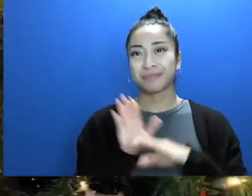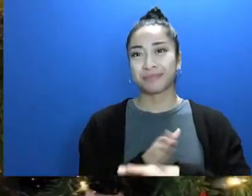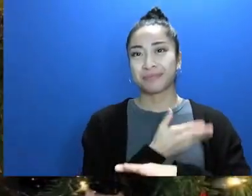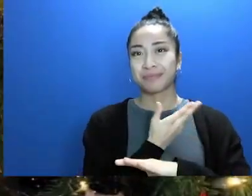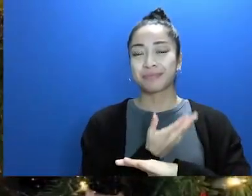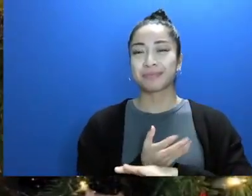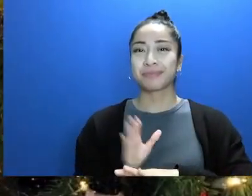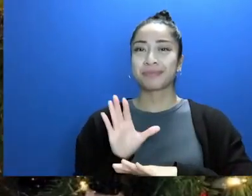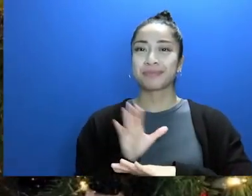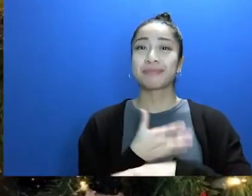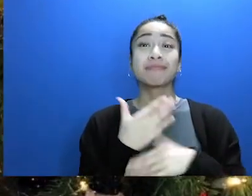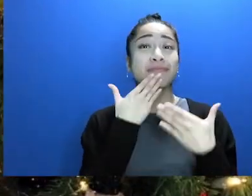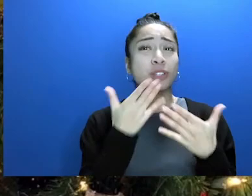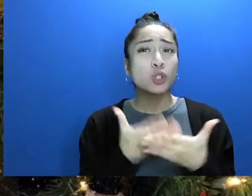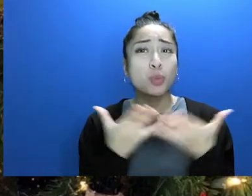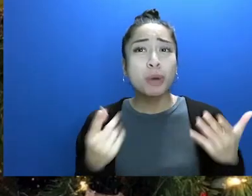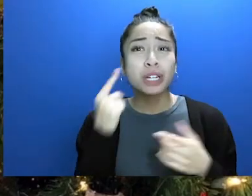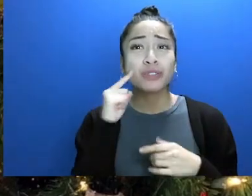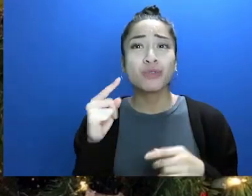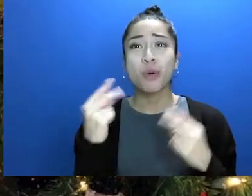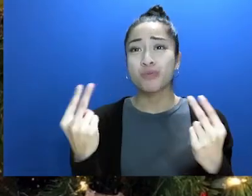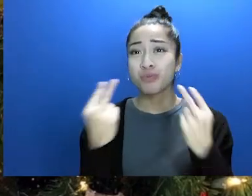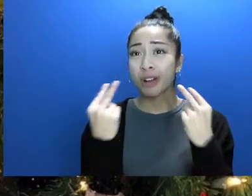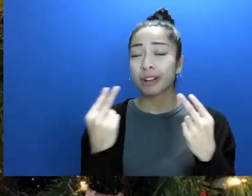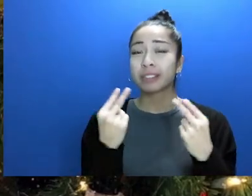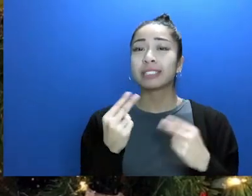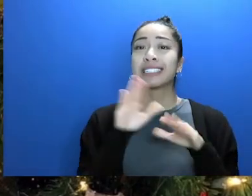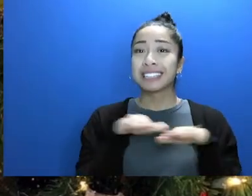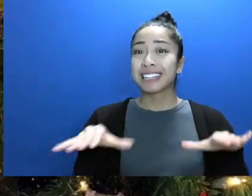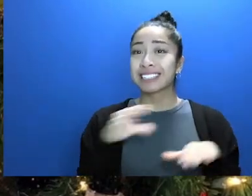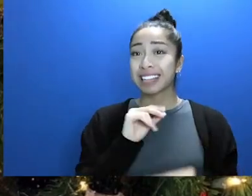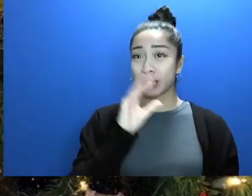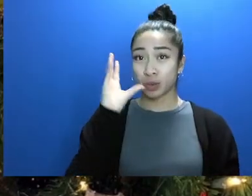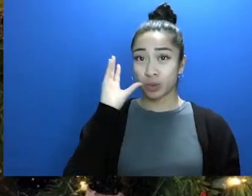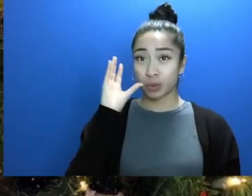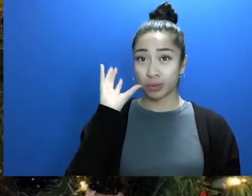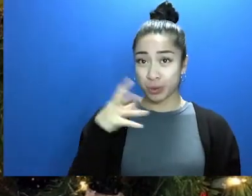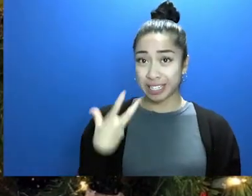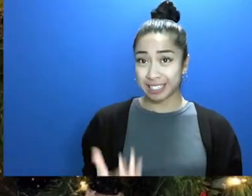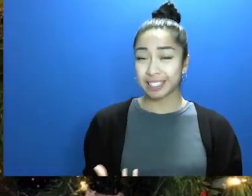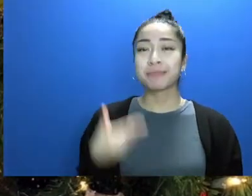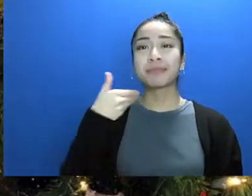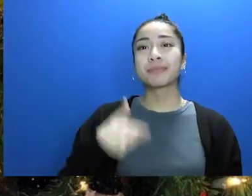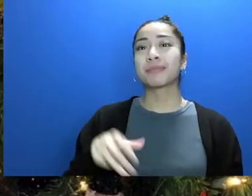thank you so much for watching kids and queens drag story time with me meena mercury and i want